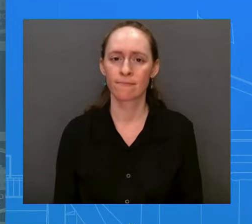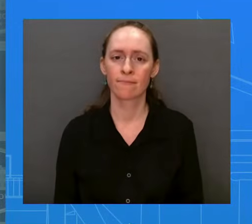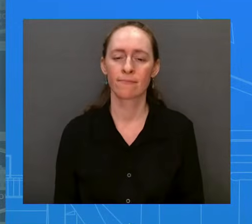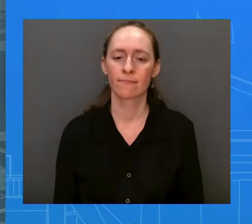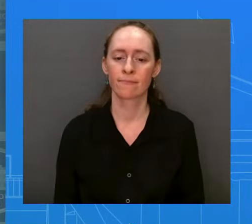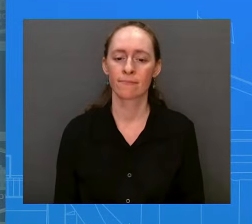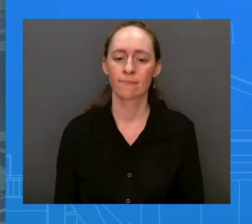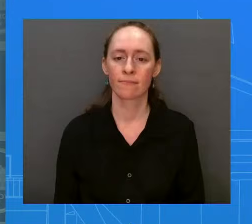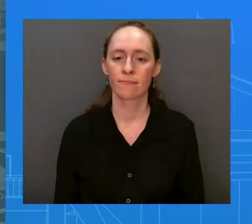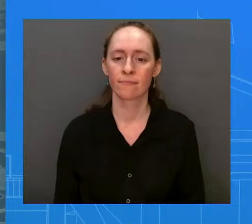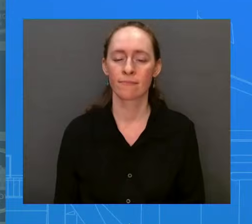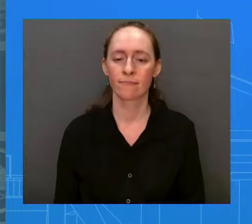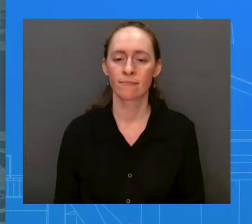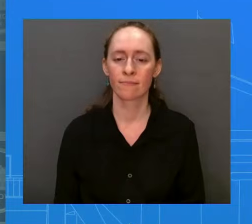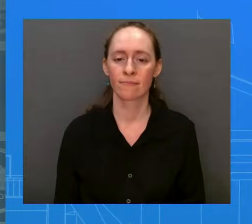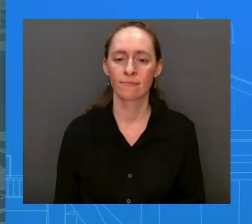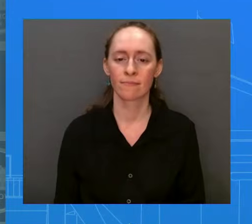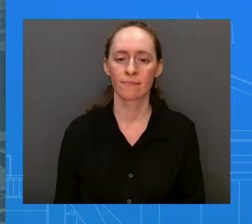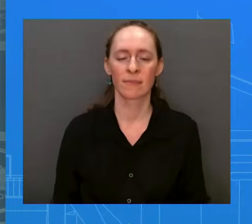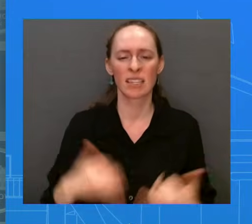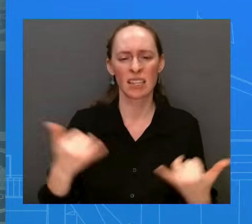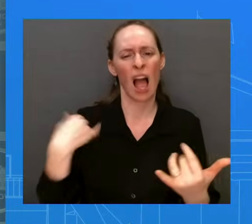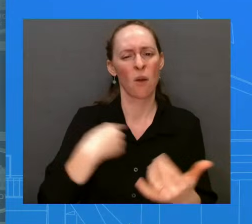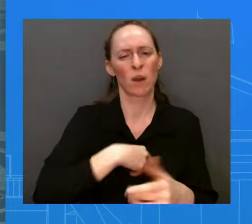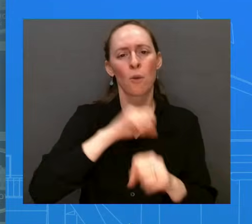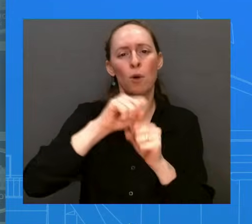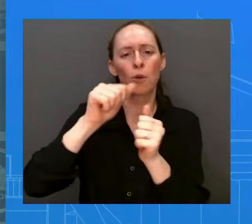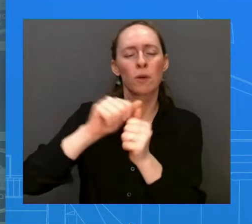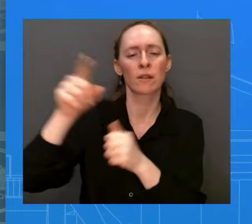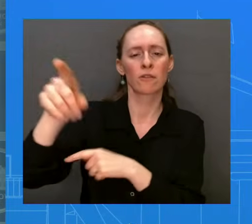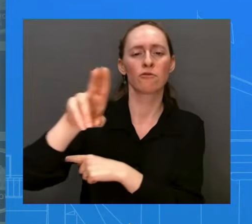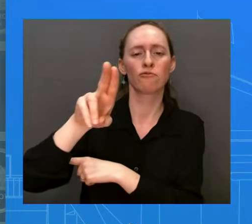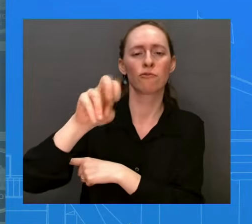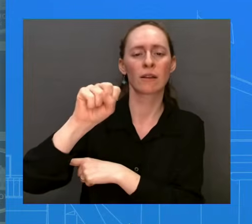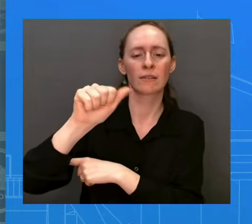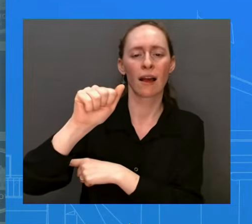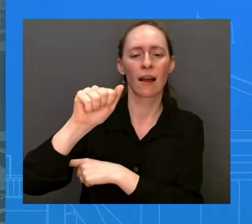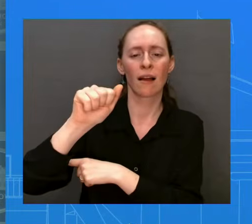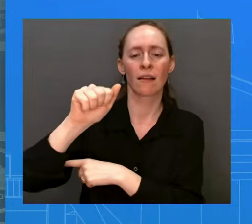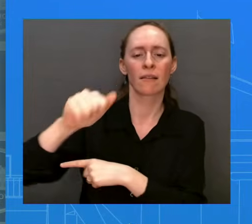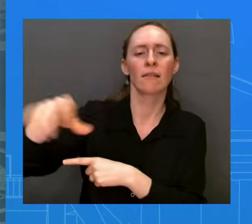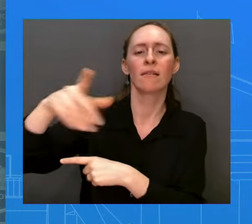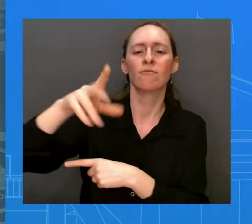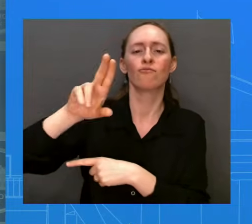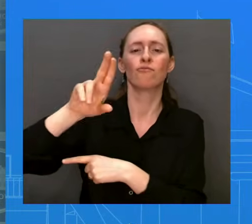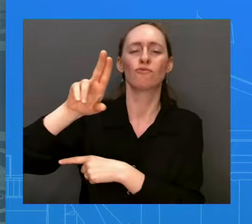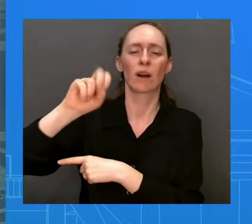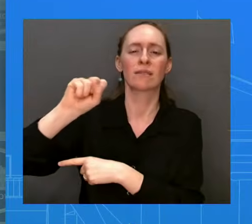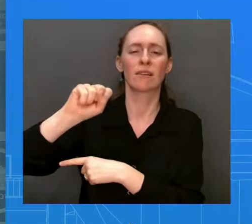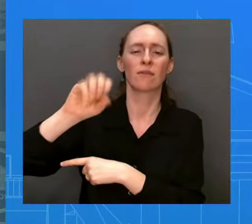but they are also involved in trying to locate the debris right now. But there was good communication with our Canadian allies.